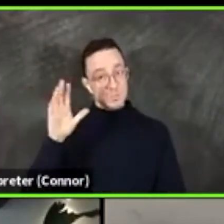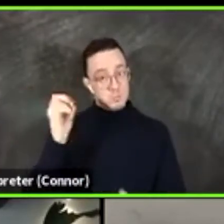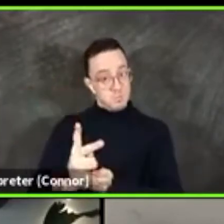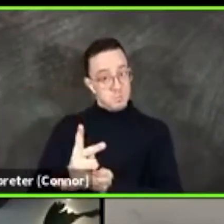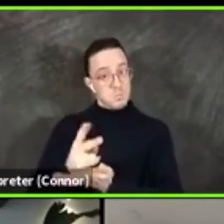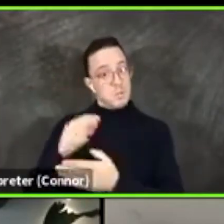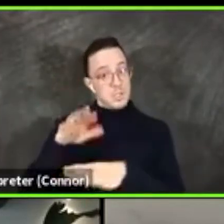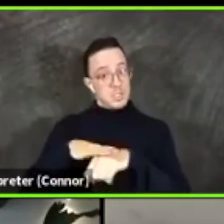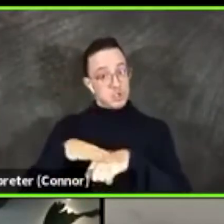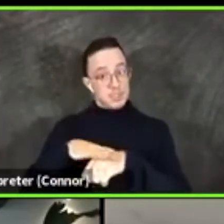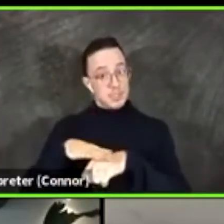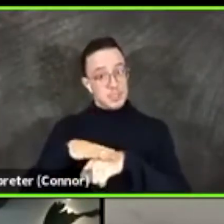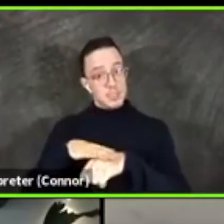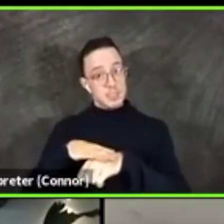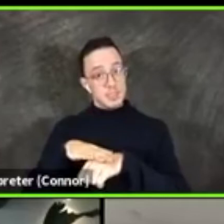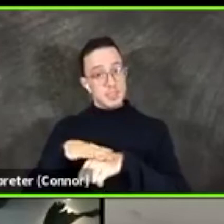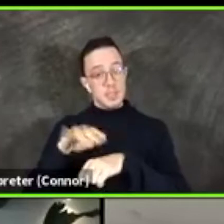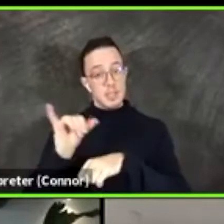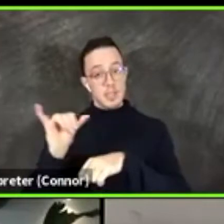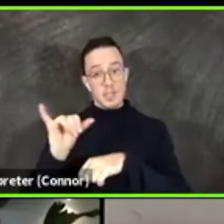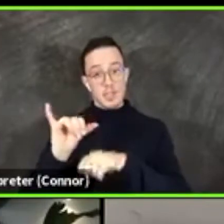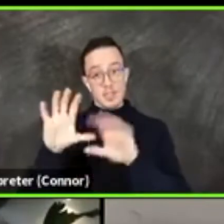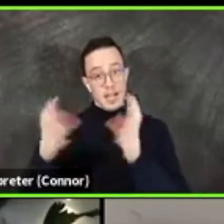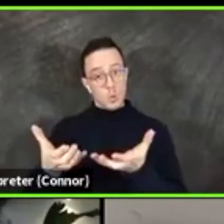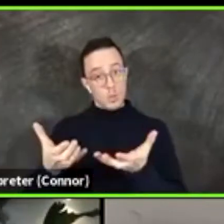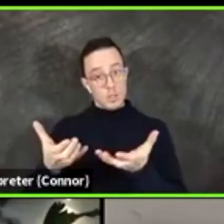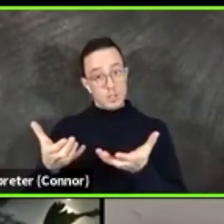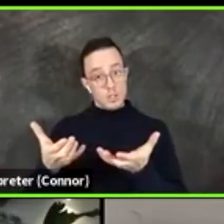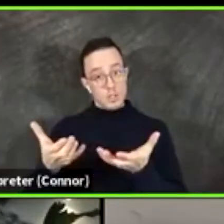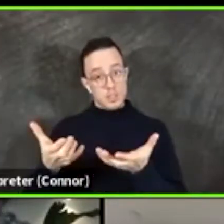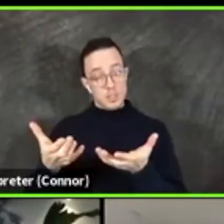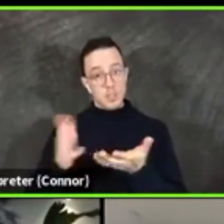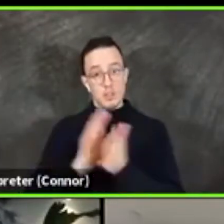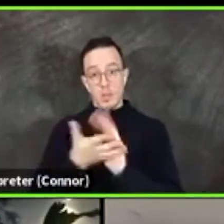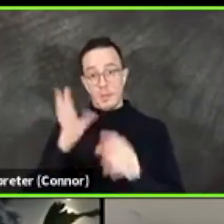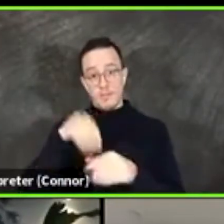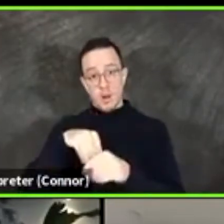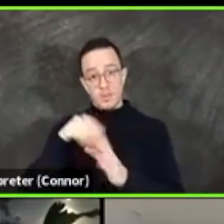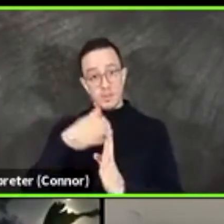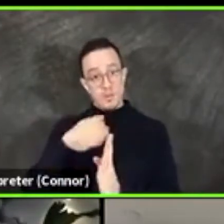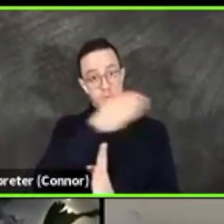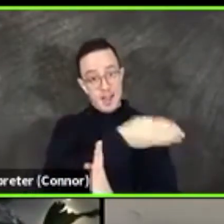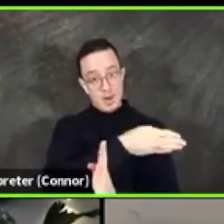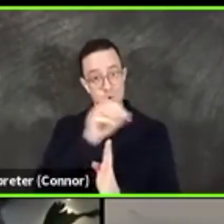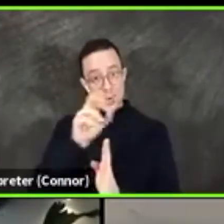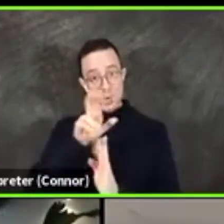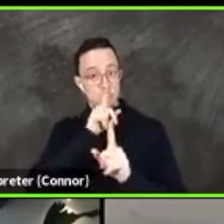IN SOME WAYS, AS A CATEGORY, BEING INVOLVED, IN ONLY THE PRIOR, OR AS REACTIVE TO -- COLONIAL